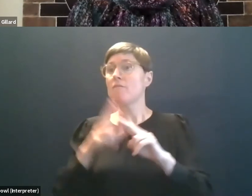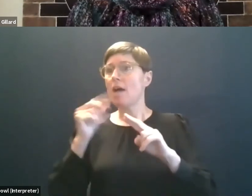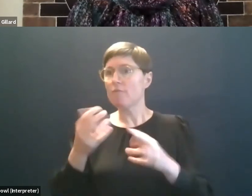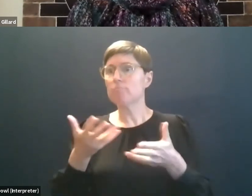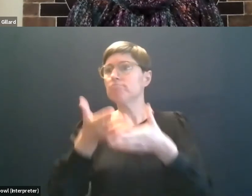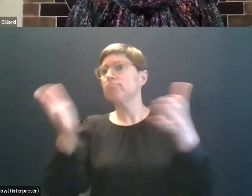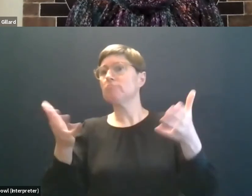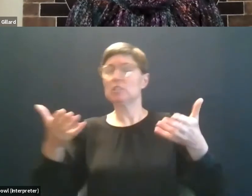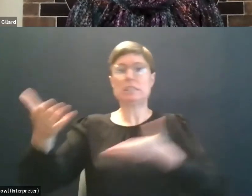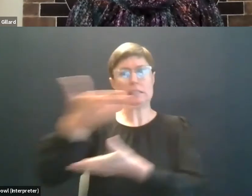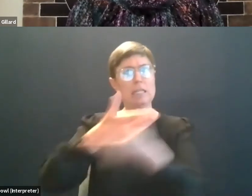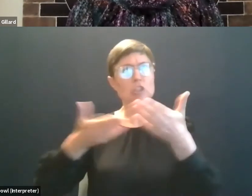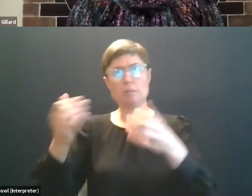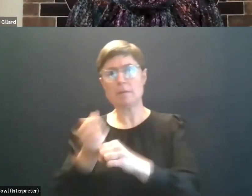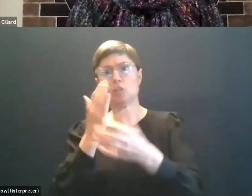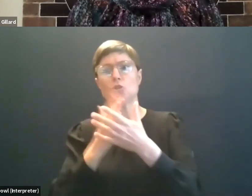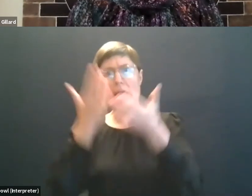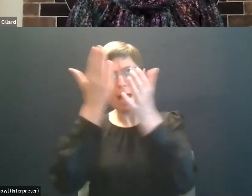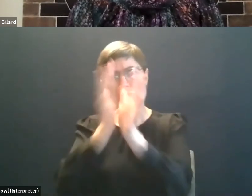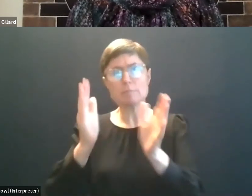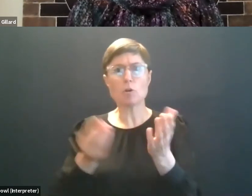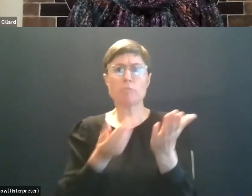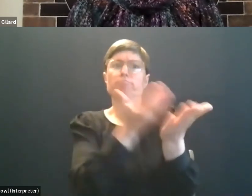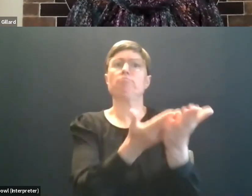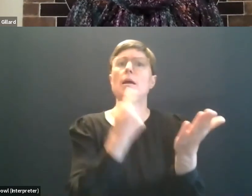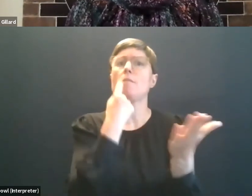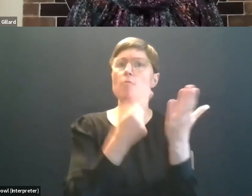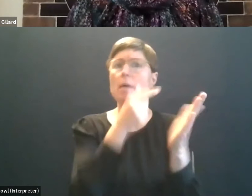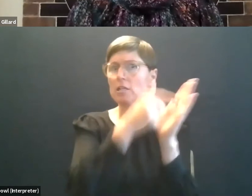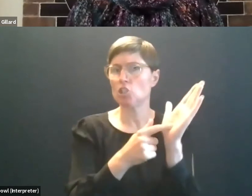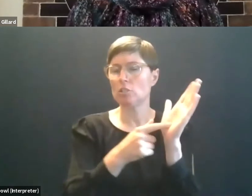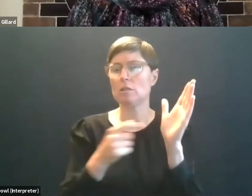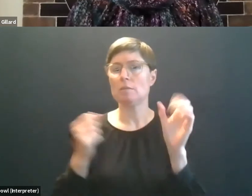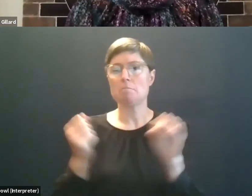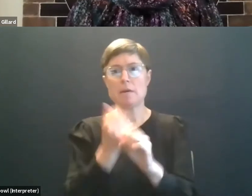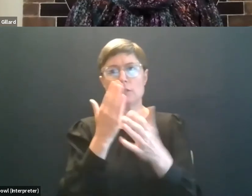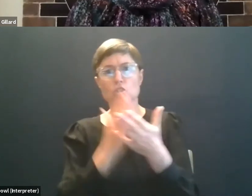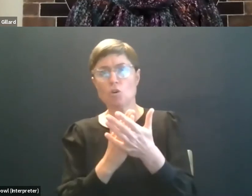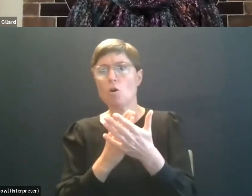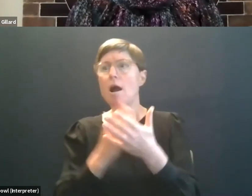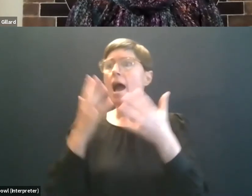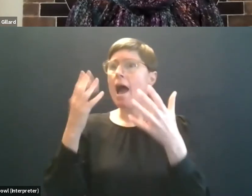decision-making, it is about developing, sort of, shared spaces and ways to exchange ideas